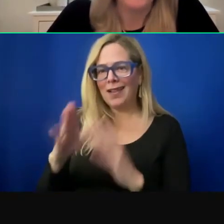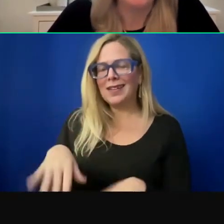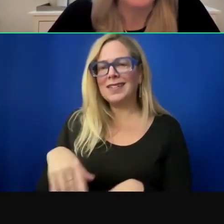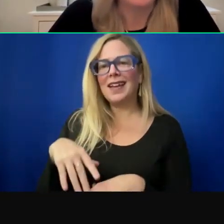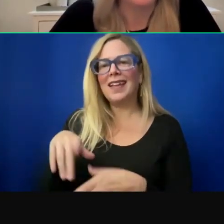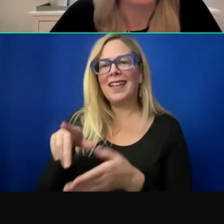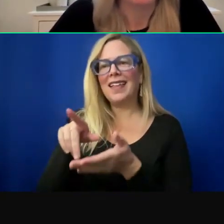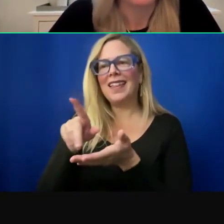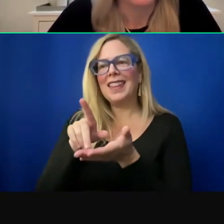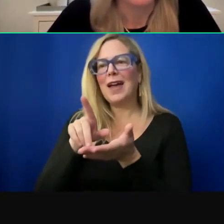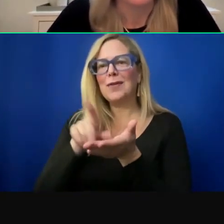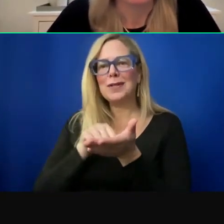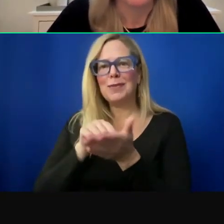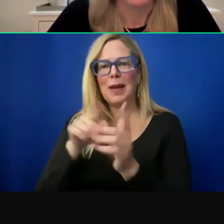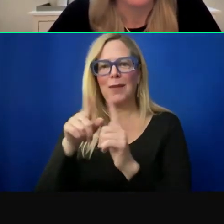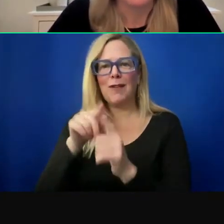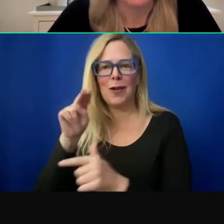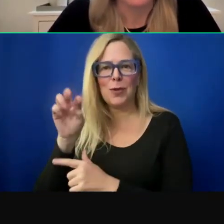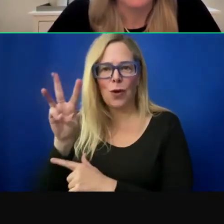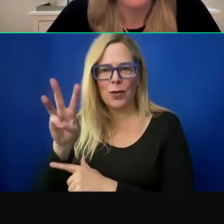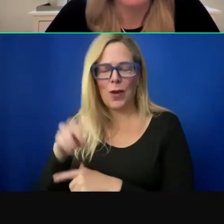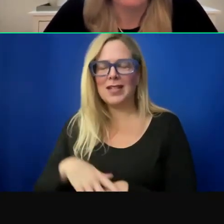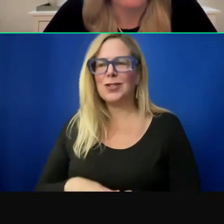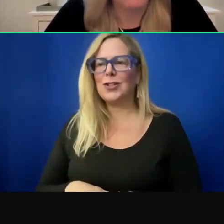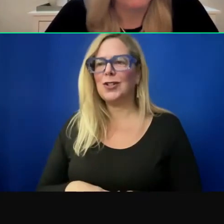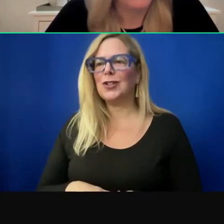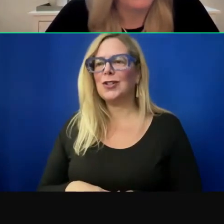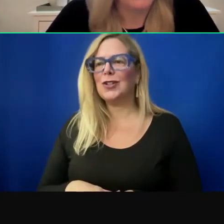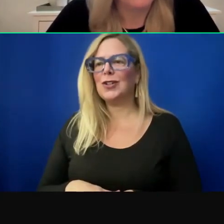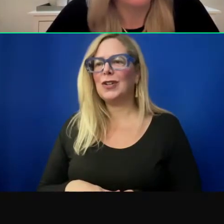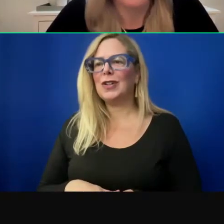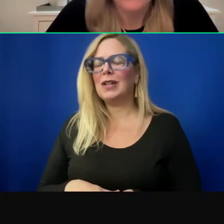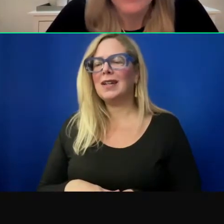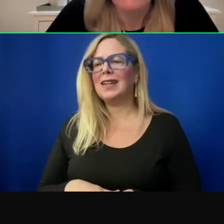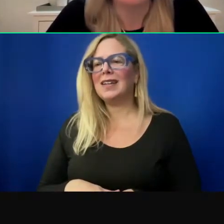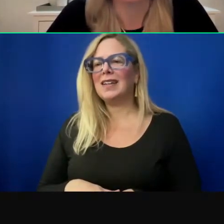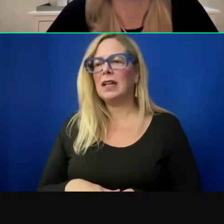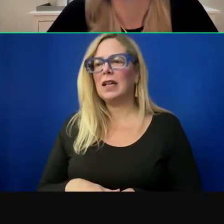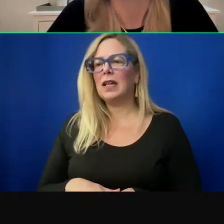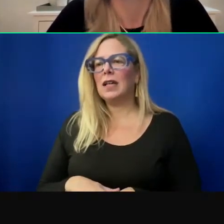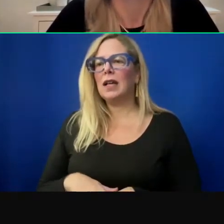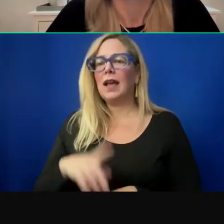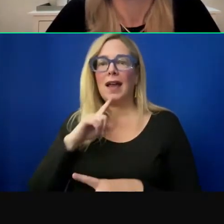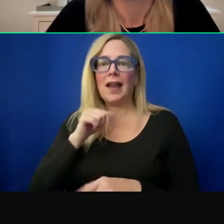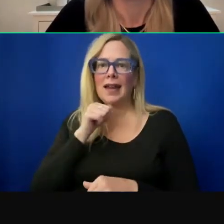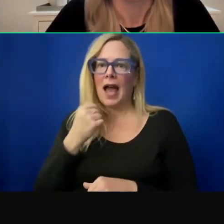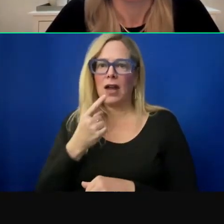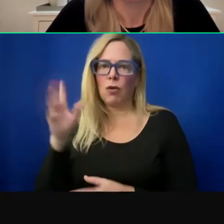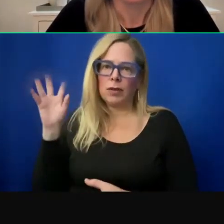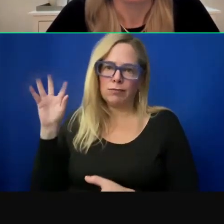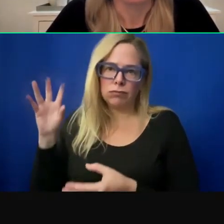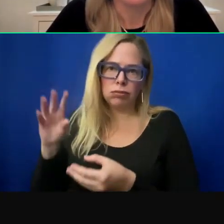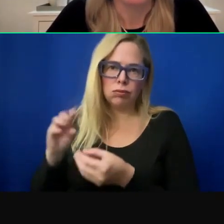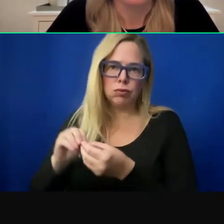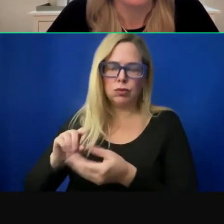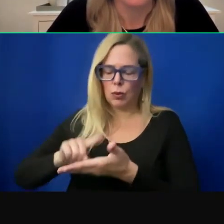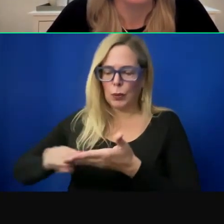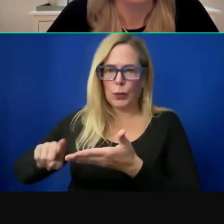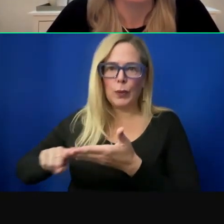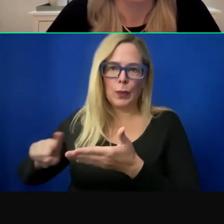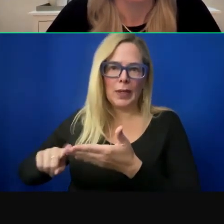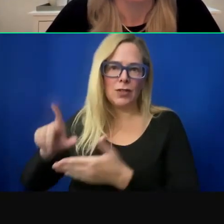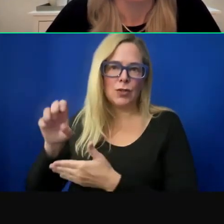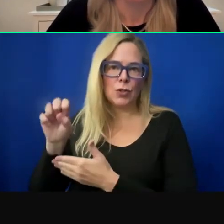Northwestern. In addition to the quantitative research that Lisa and her team have done,